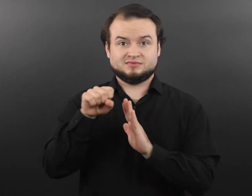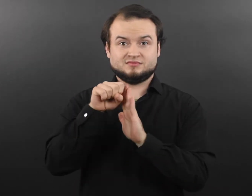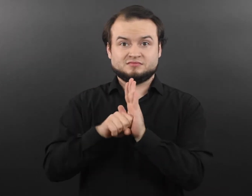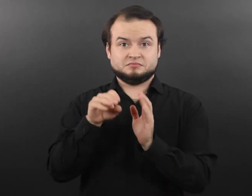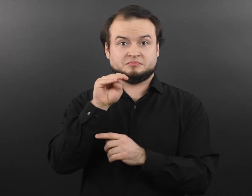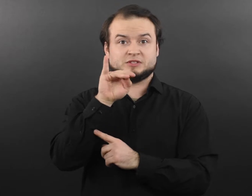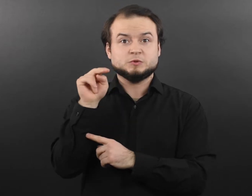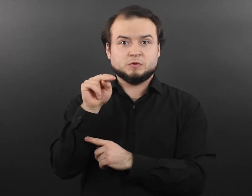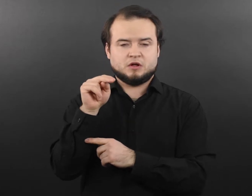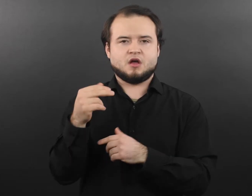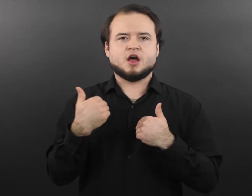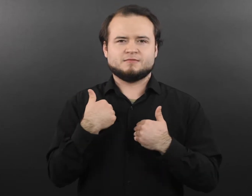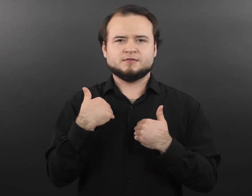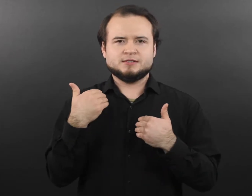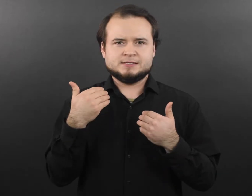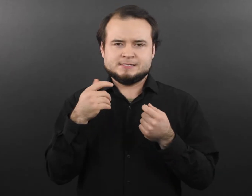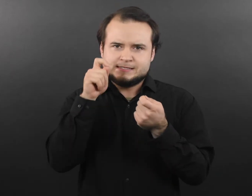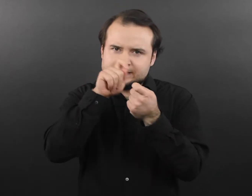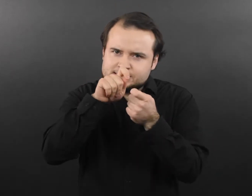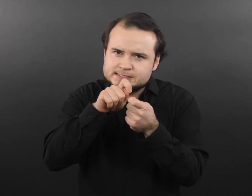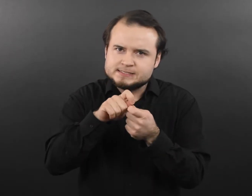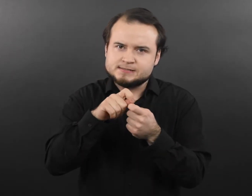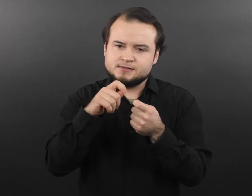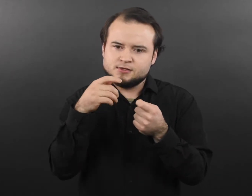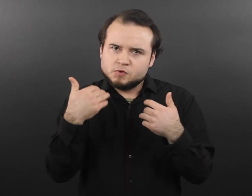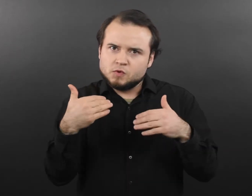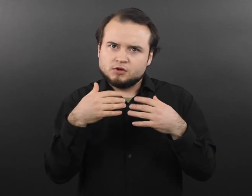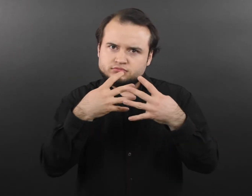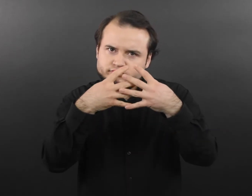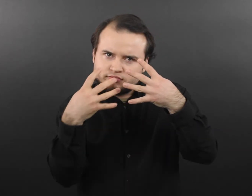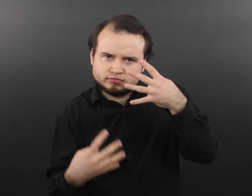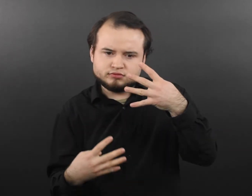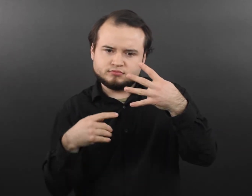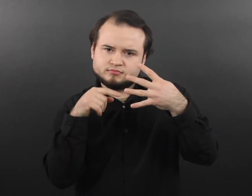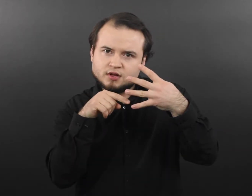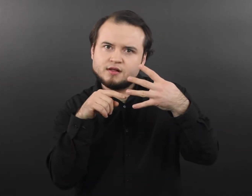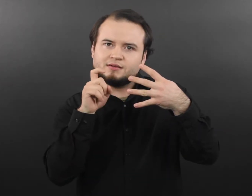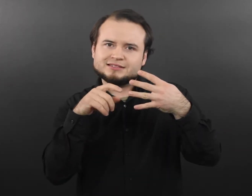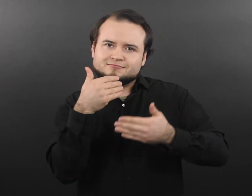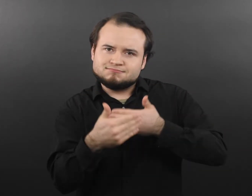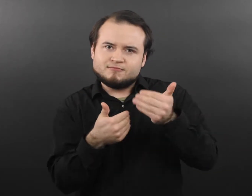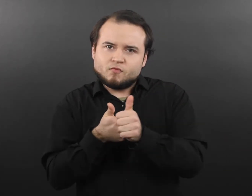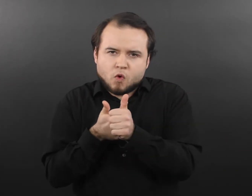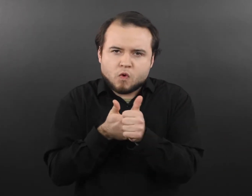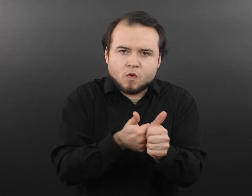The State of Minnesota has a detailed and lengthy process for